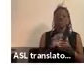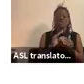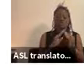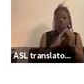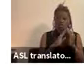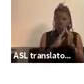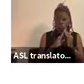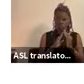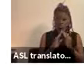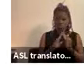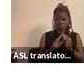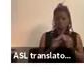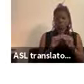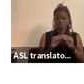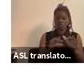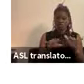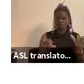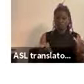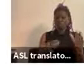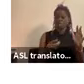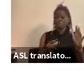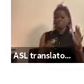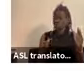And we know that Delta is present.